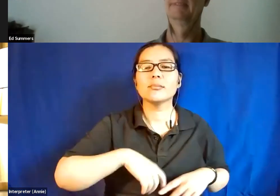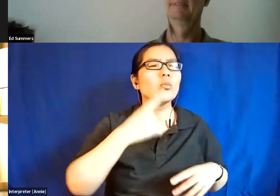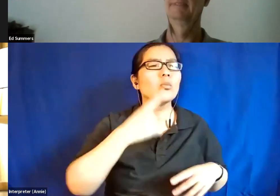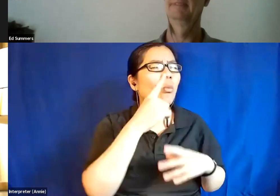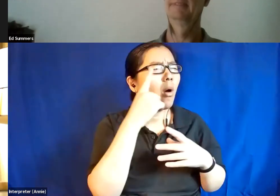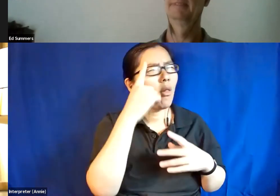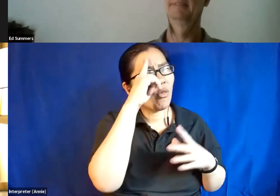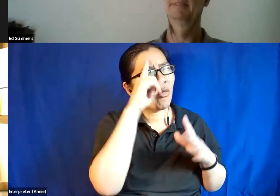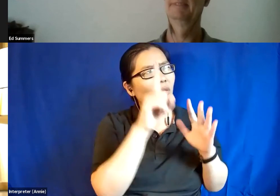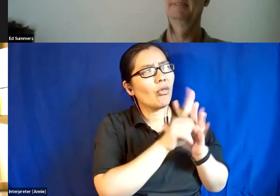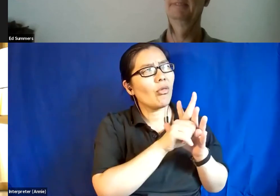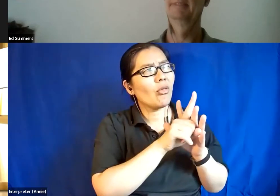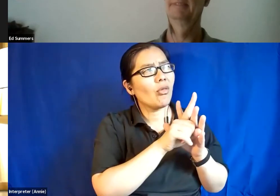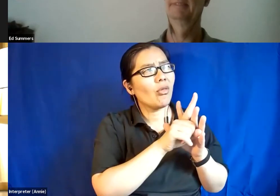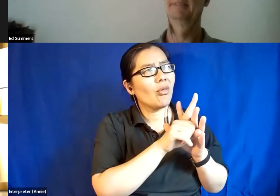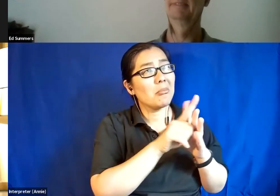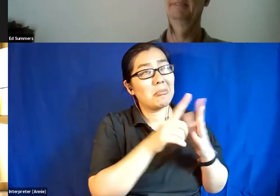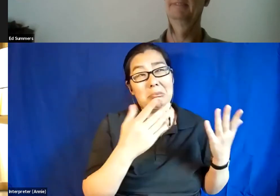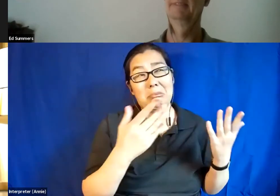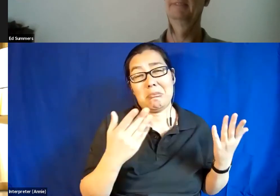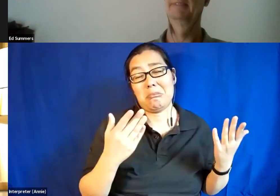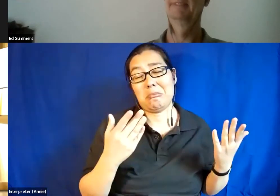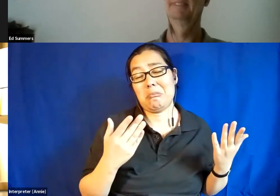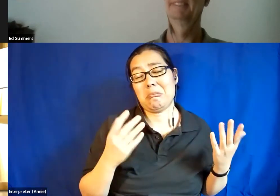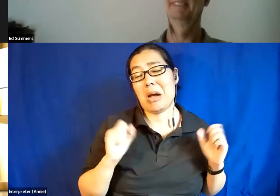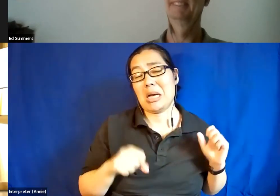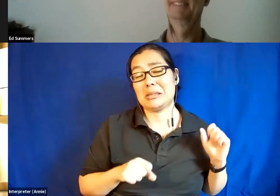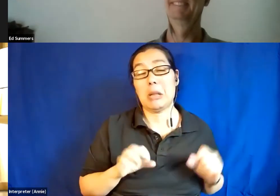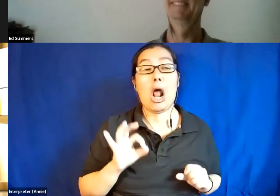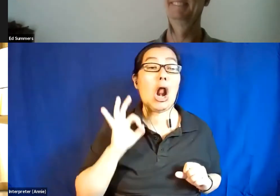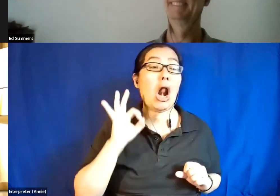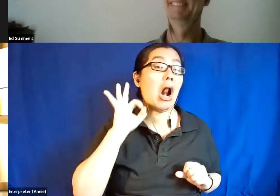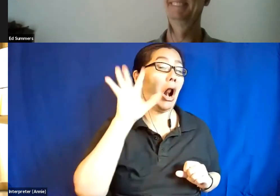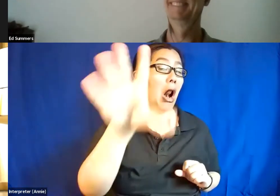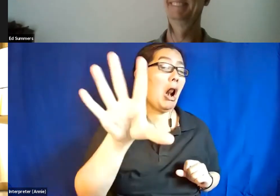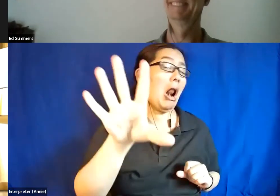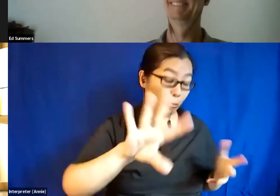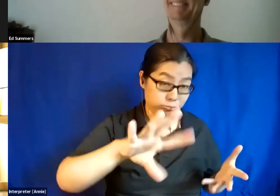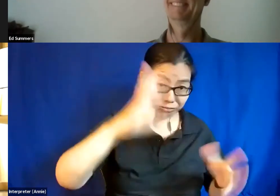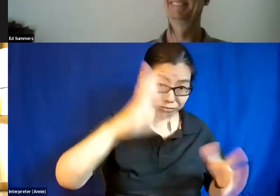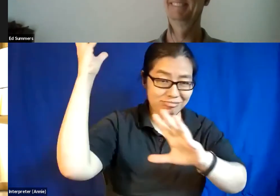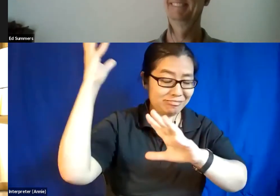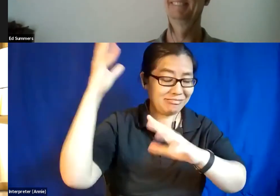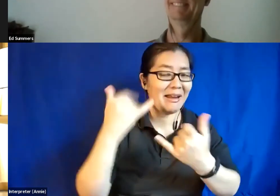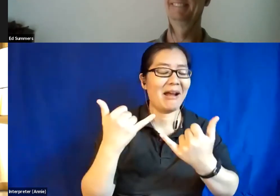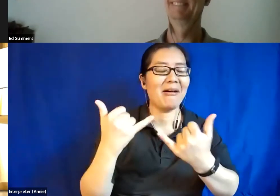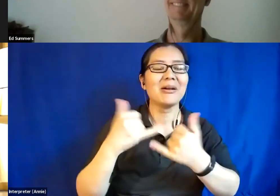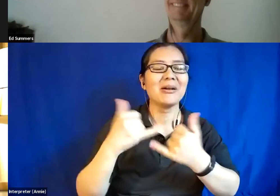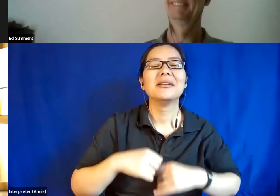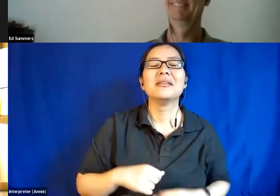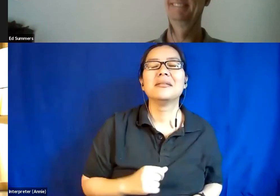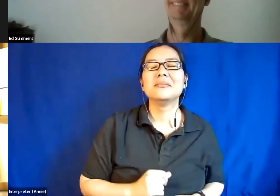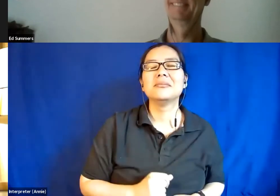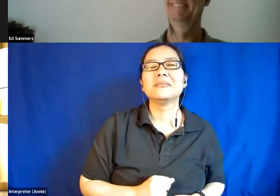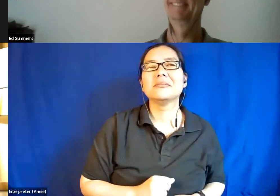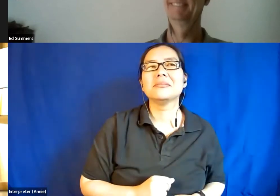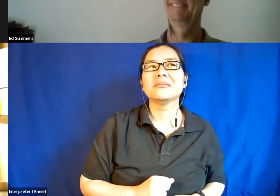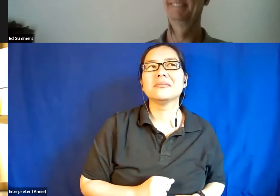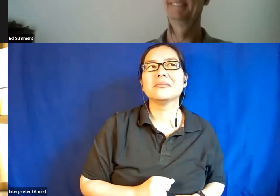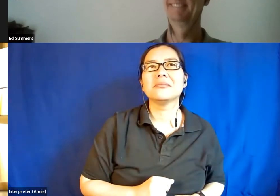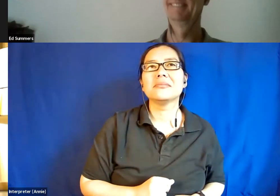Maybe throwing the cat amongst the pigeons. First of all, to thank you. Then to think, I think we do have a lot to learn